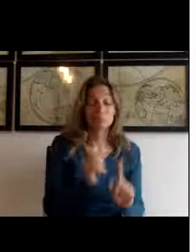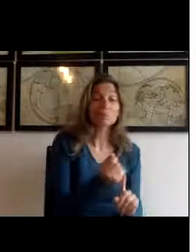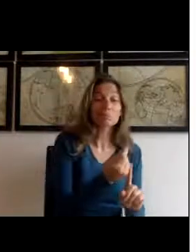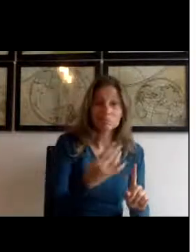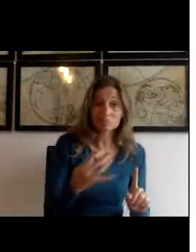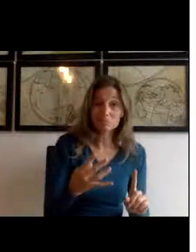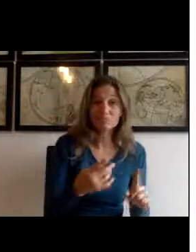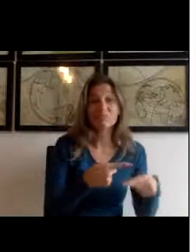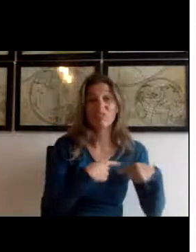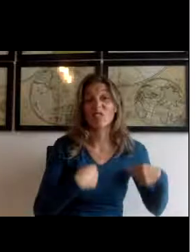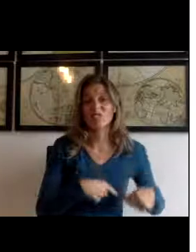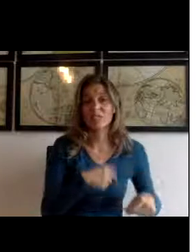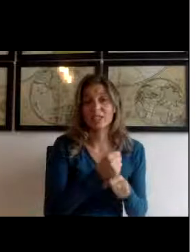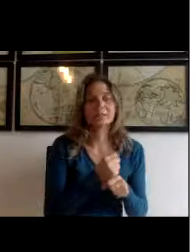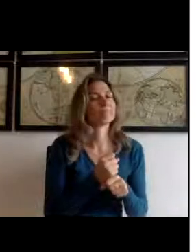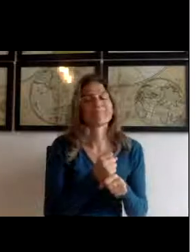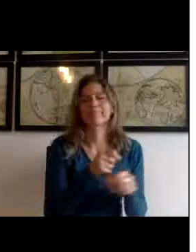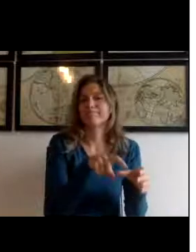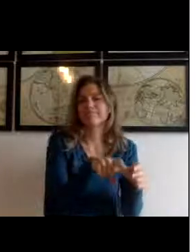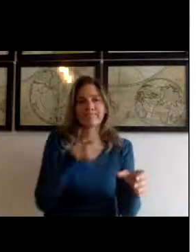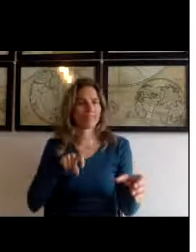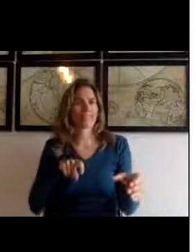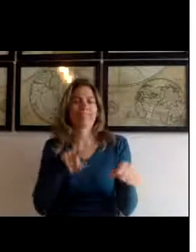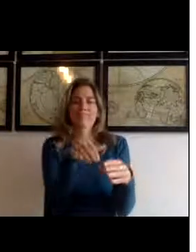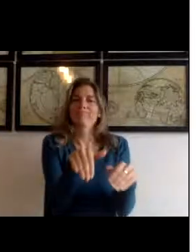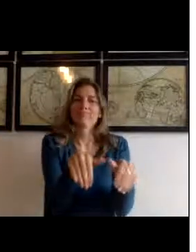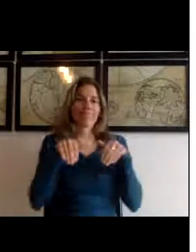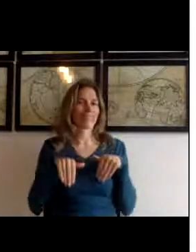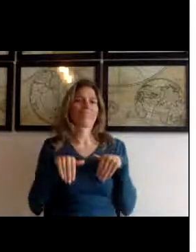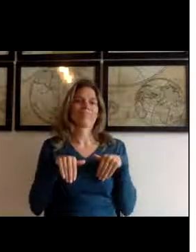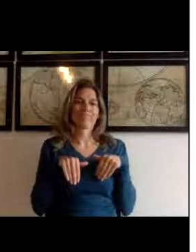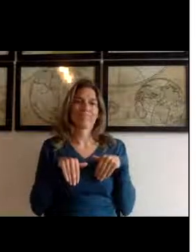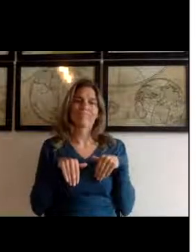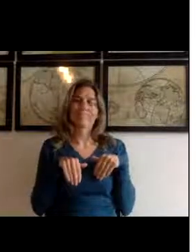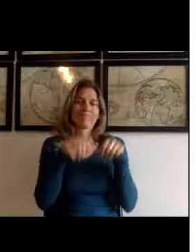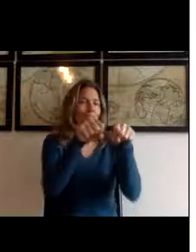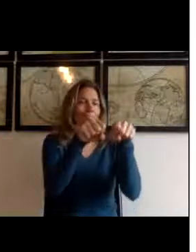They backed out and decided in general to stay in Germany for now.